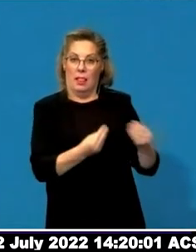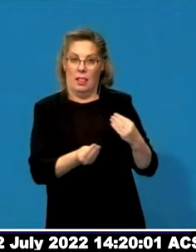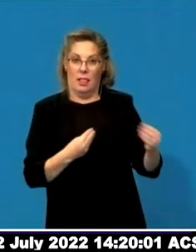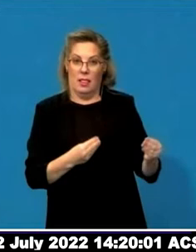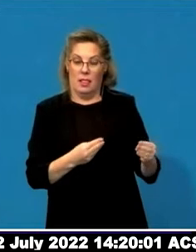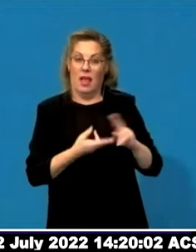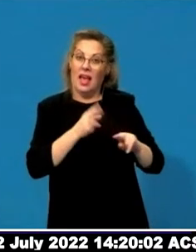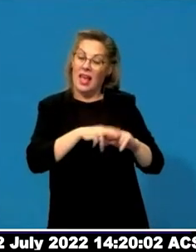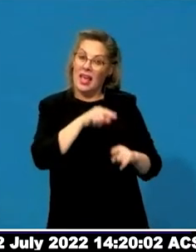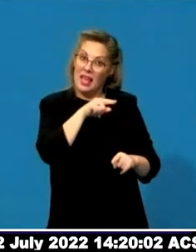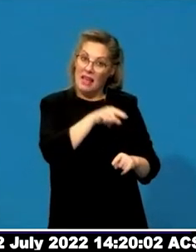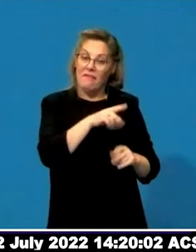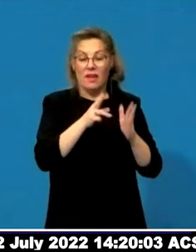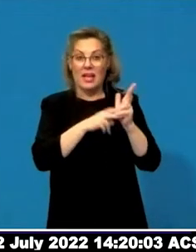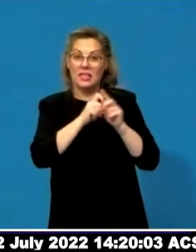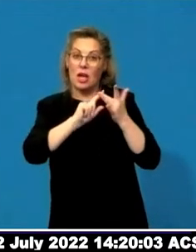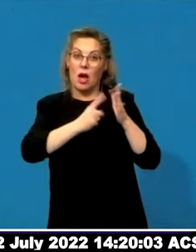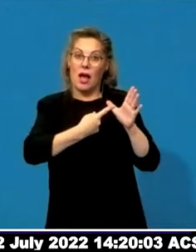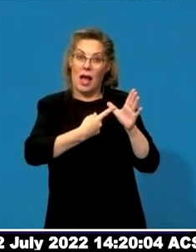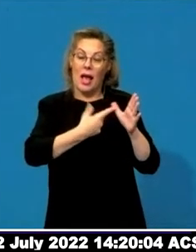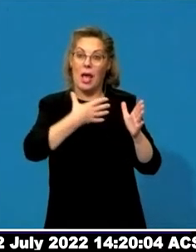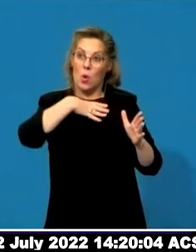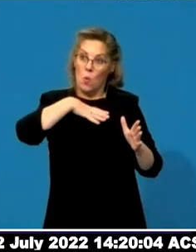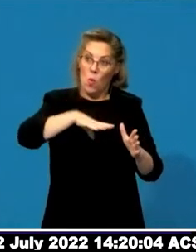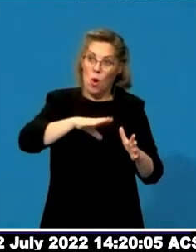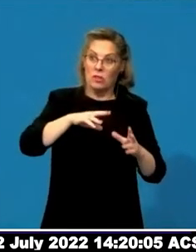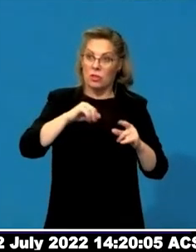to making the NDIS work in remote areas.